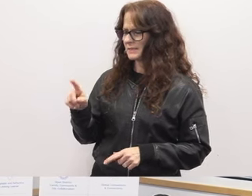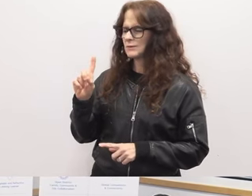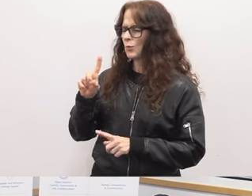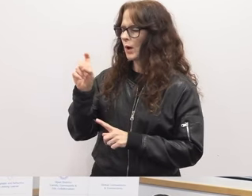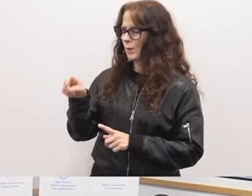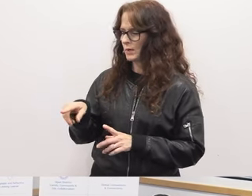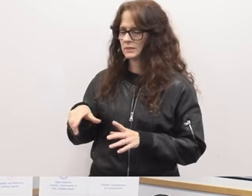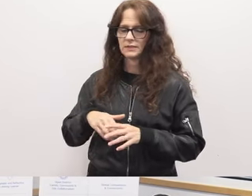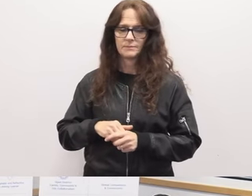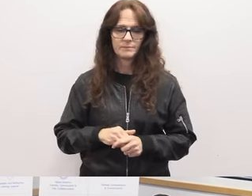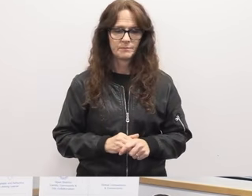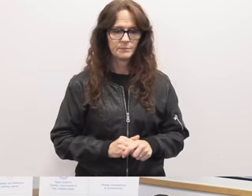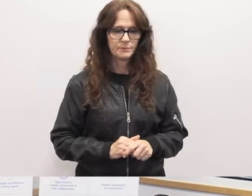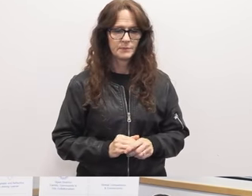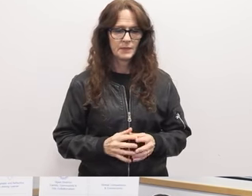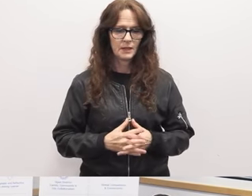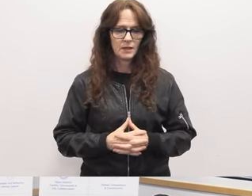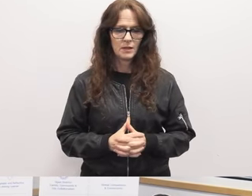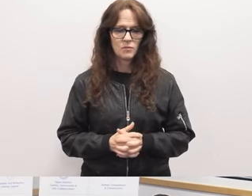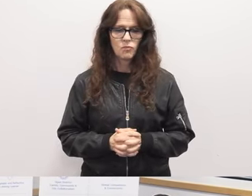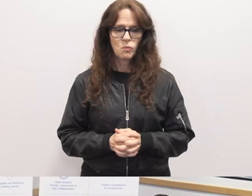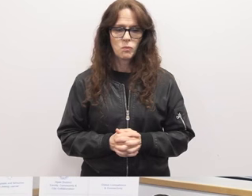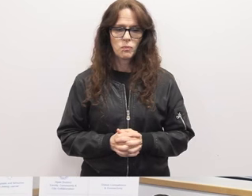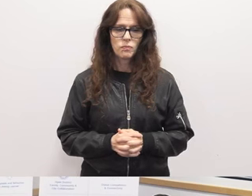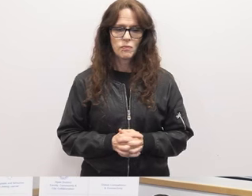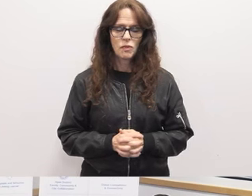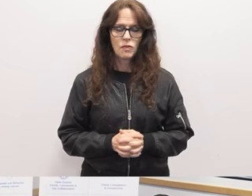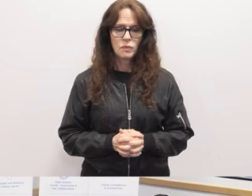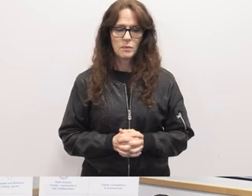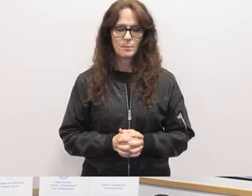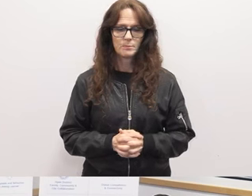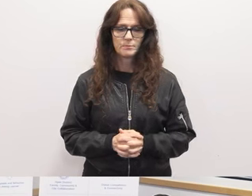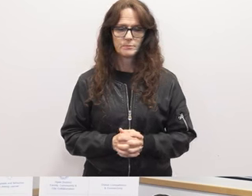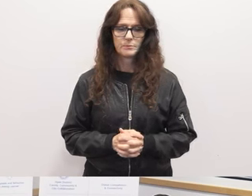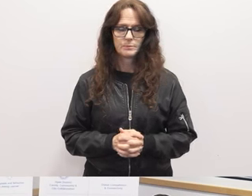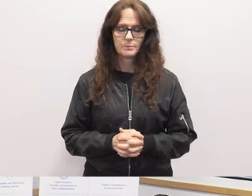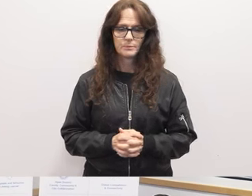So if you could provide